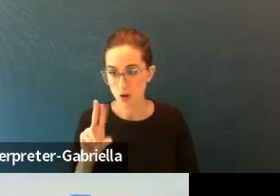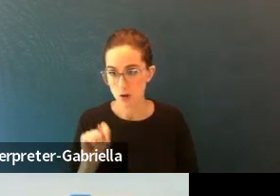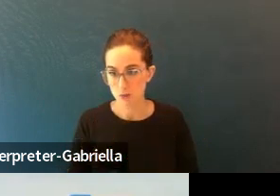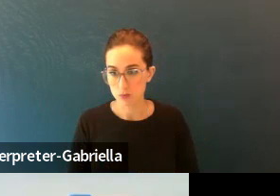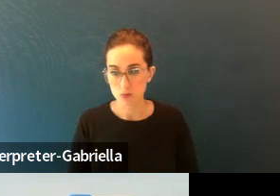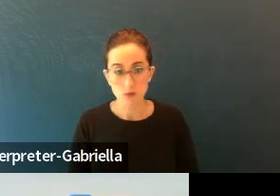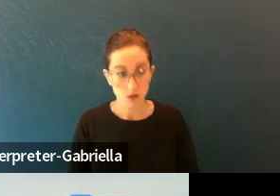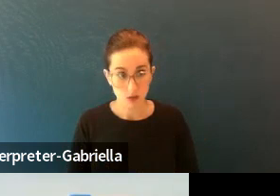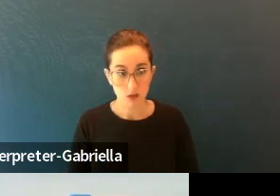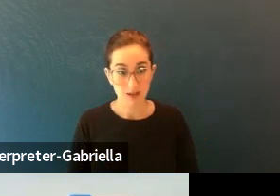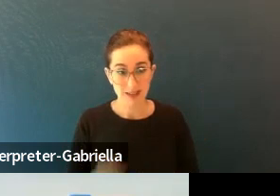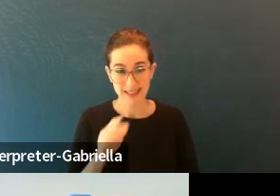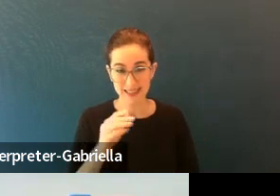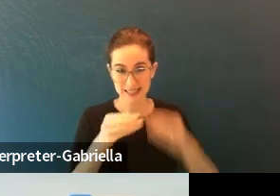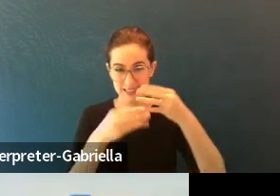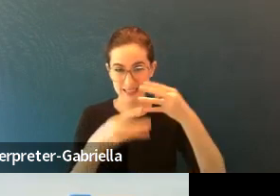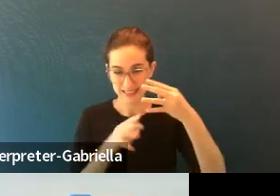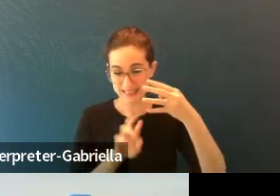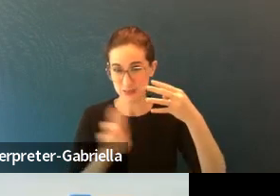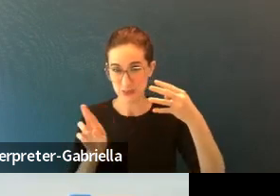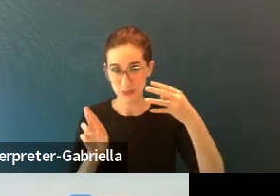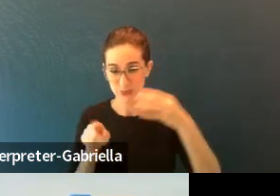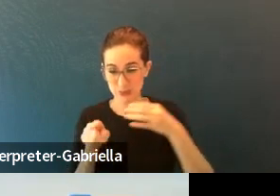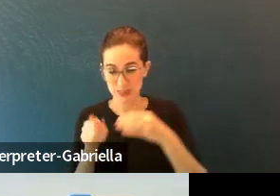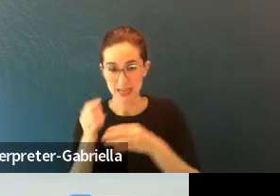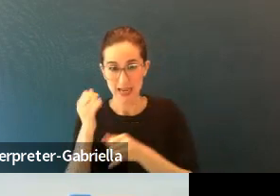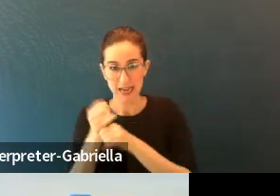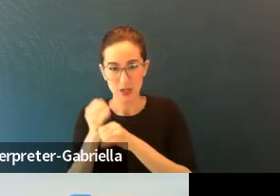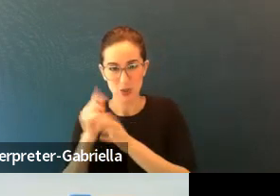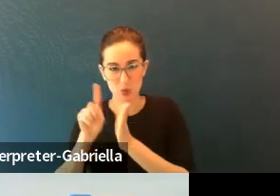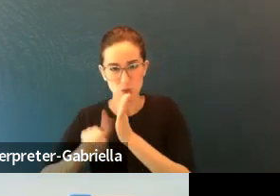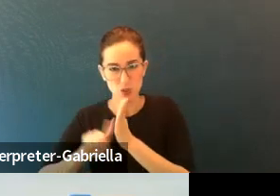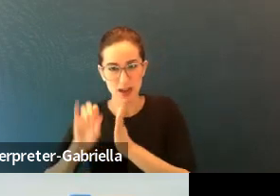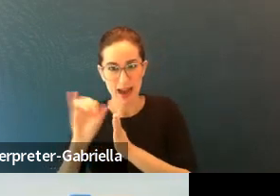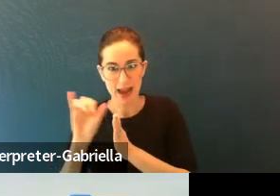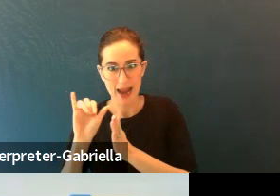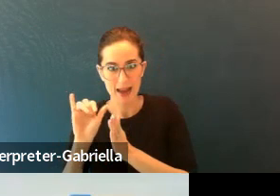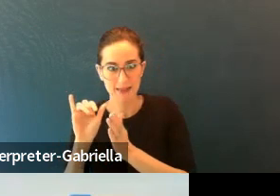after about institutional research and effectiveness. So I clicked on that.